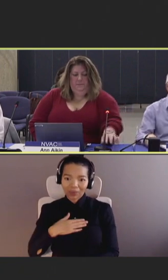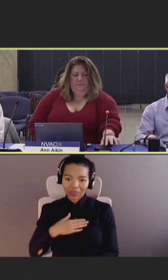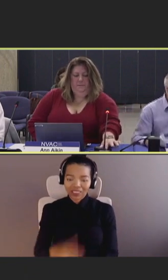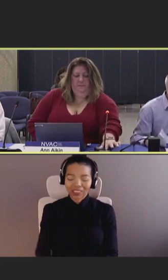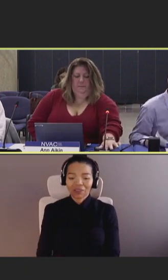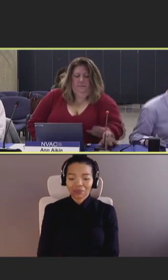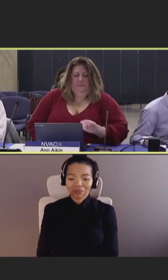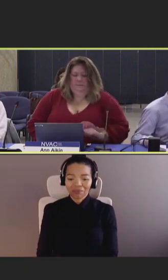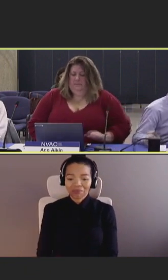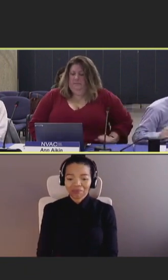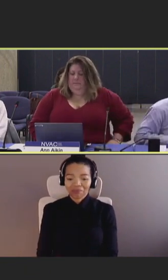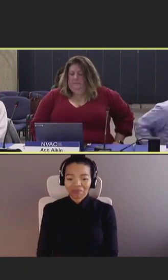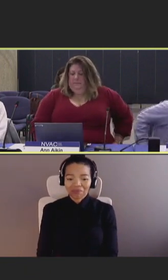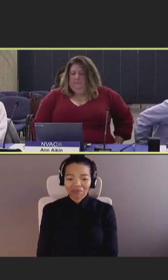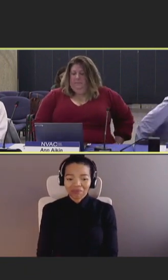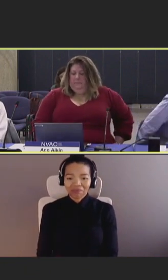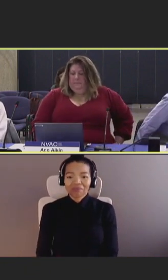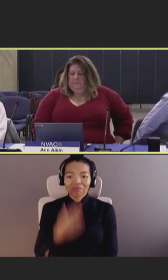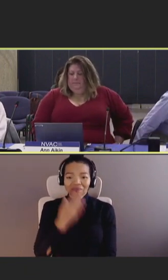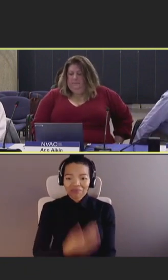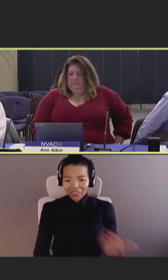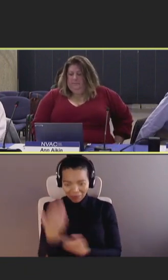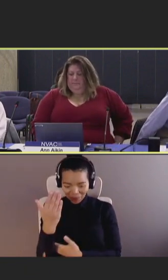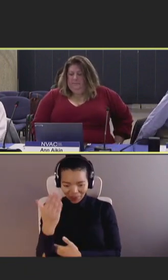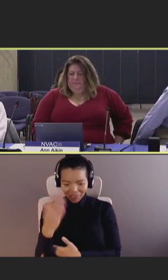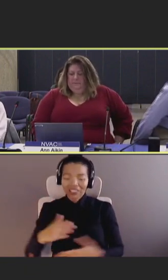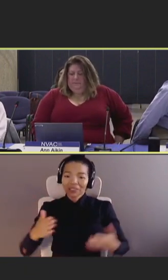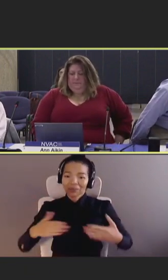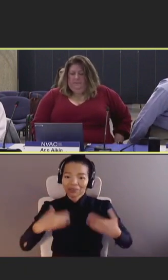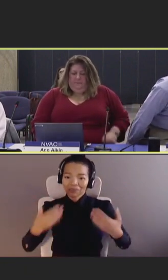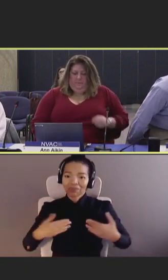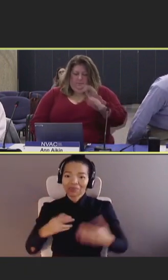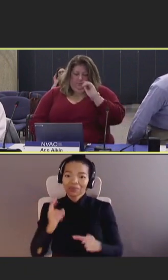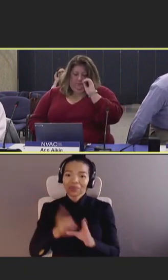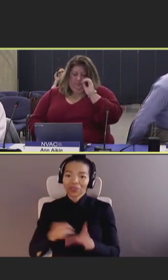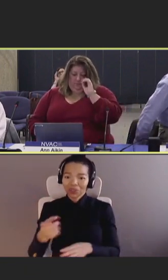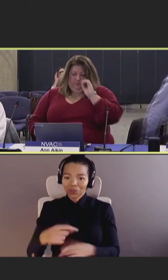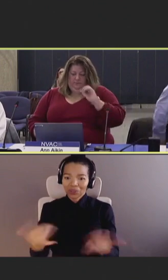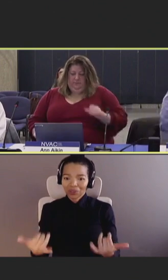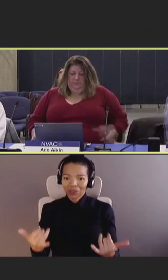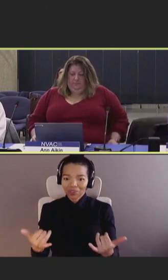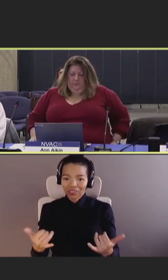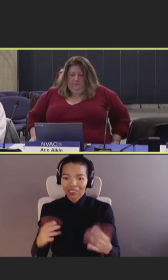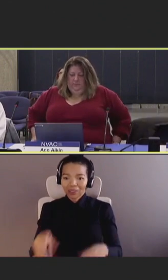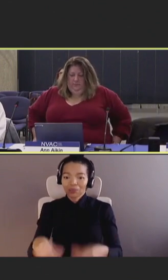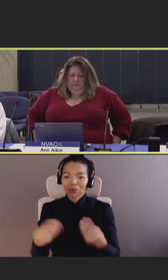Rachel Levine: Good morning. I am pleased to join you today to provide opening remarks. First,